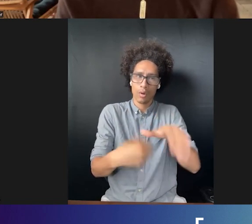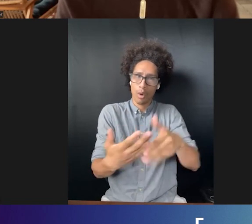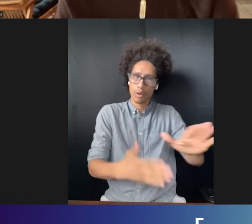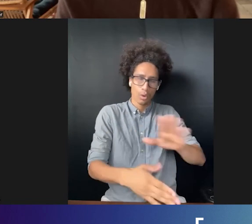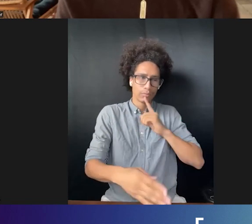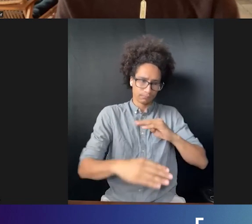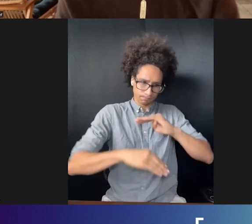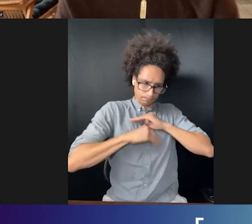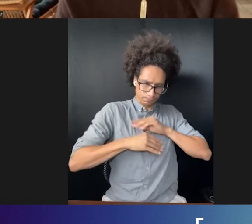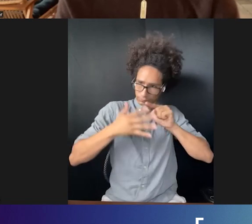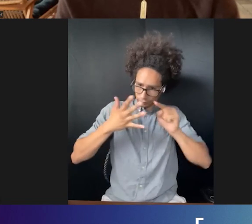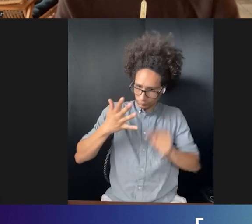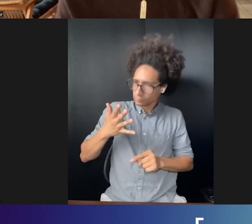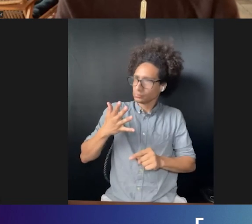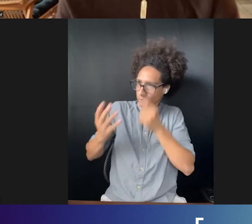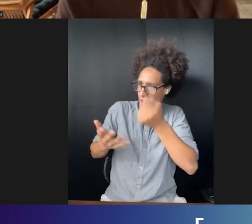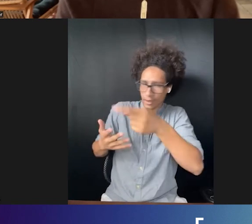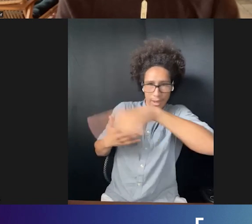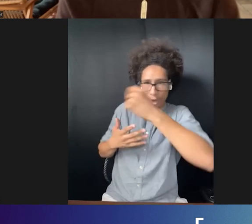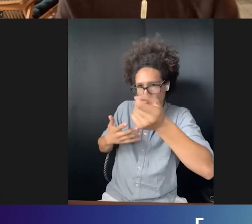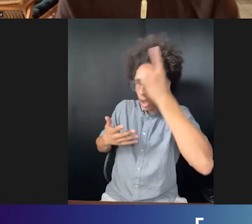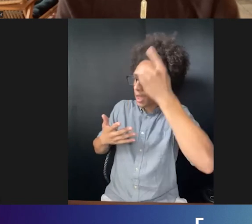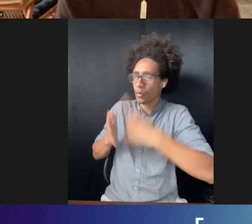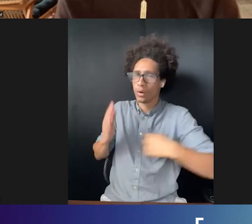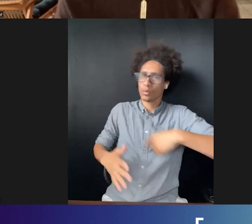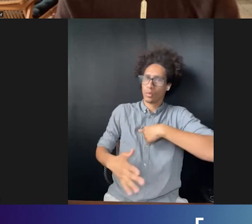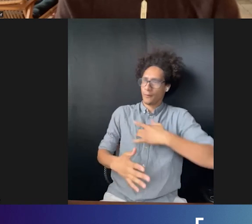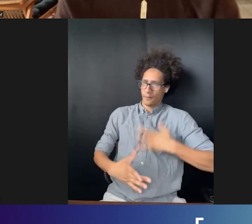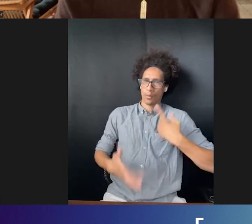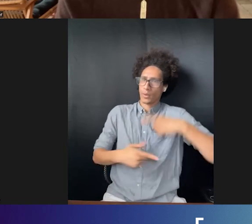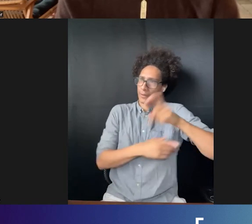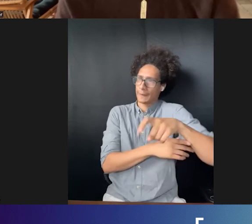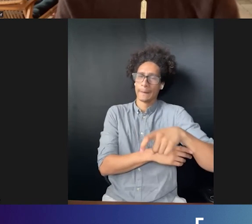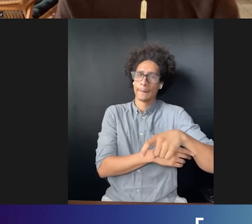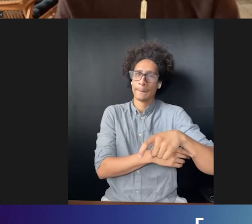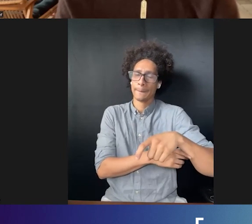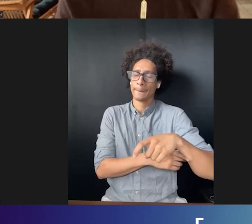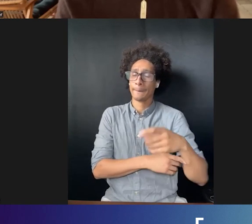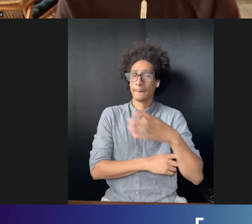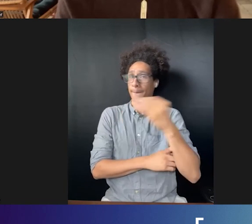the filmmaking community is really is moving in this direction and the industry is moving in another hand.